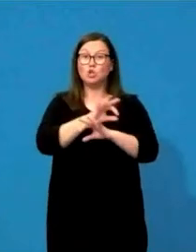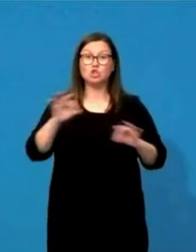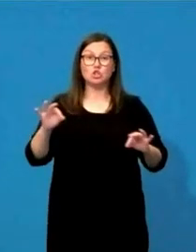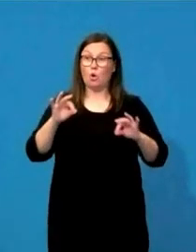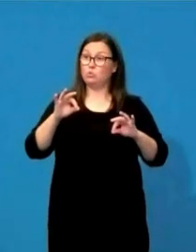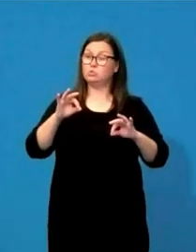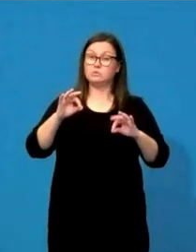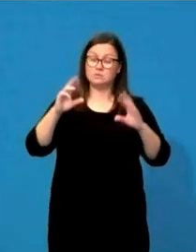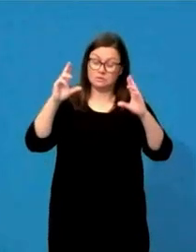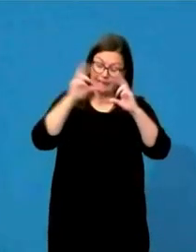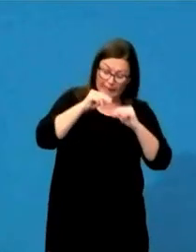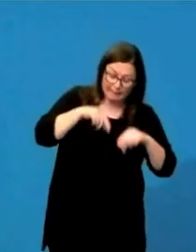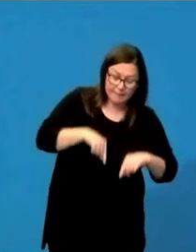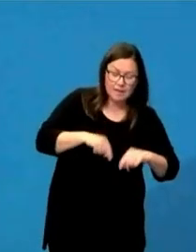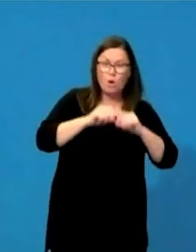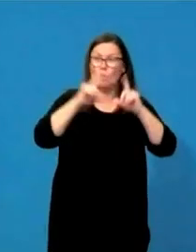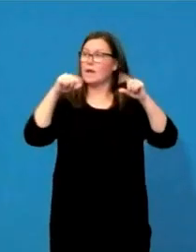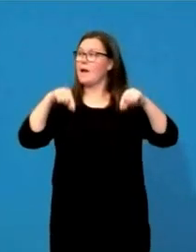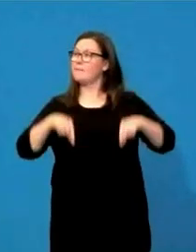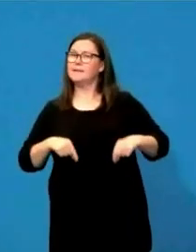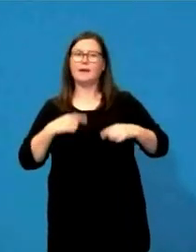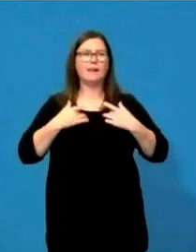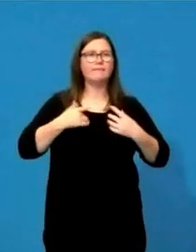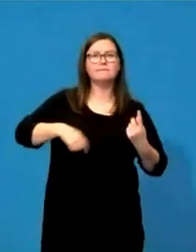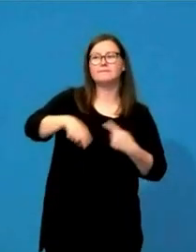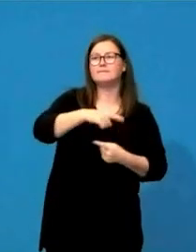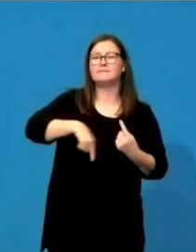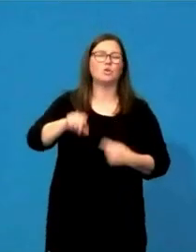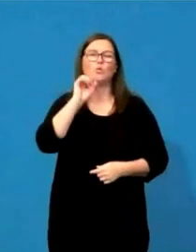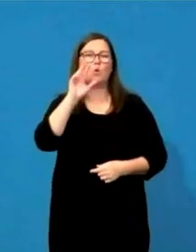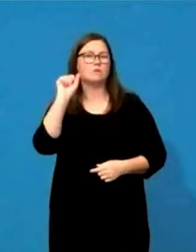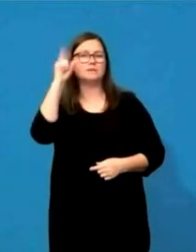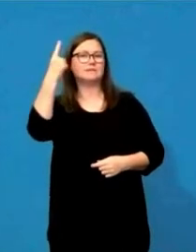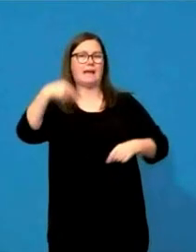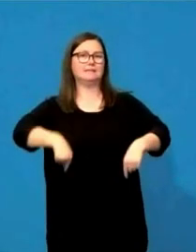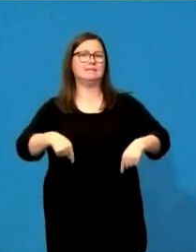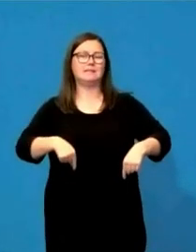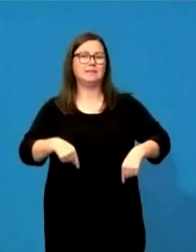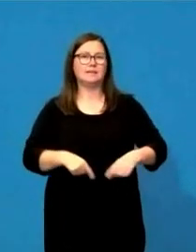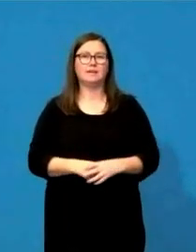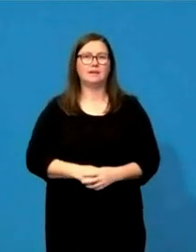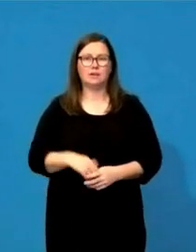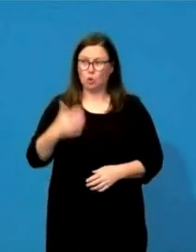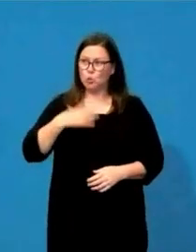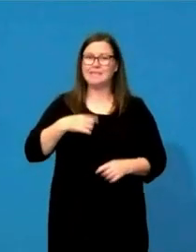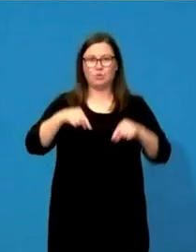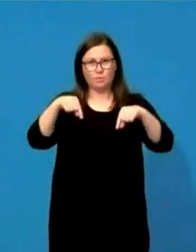I have done all interviews. I have read all this work. I've spoken to these people. But it's walking alongside people and living here that's taught me everything.